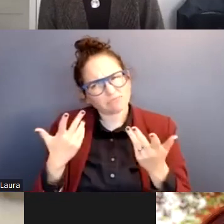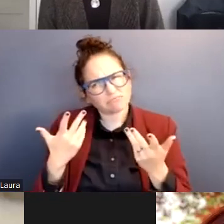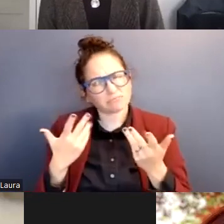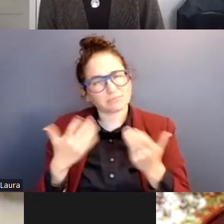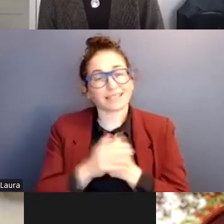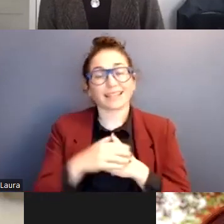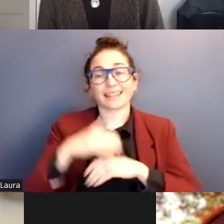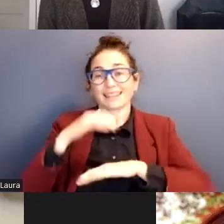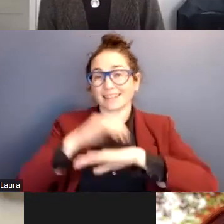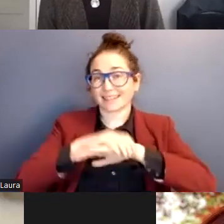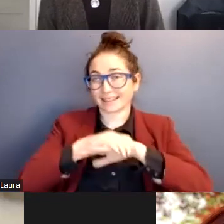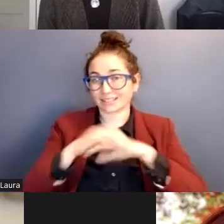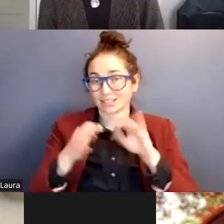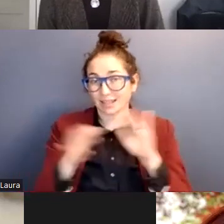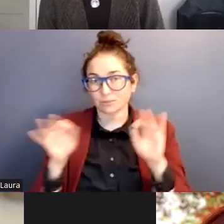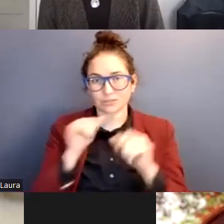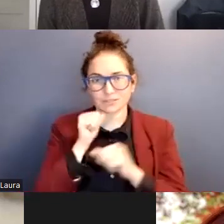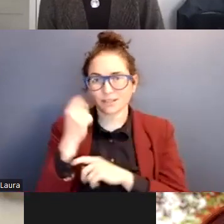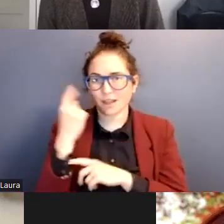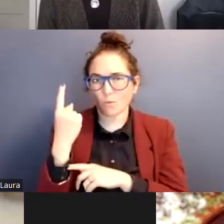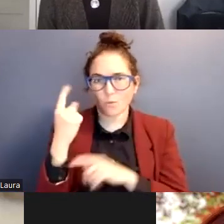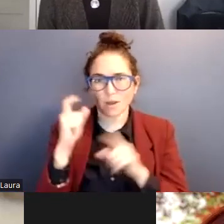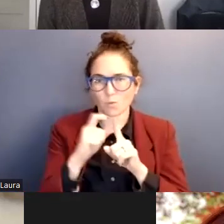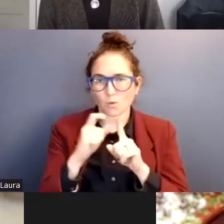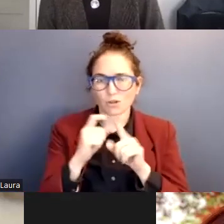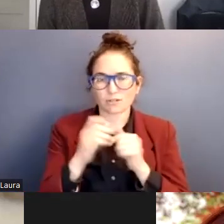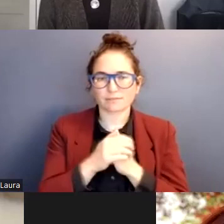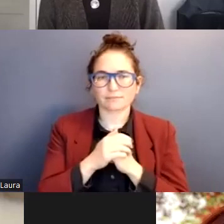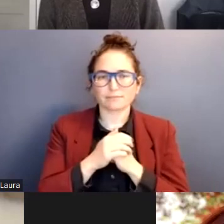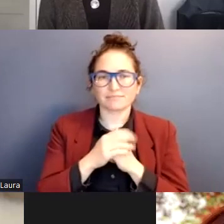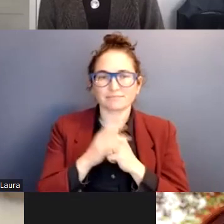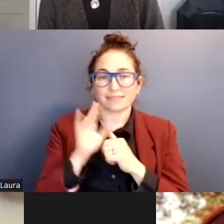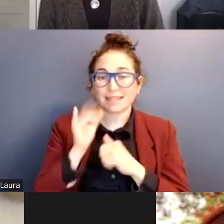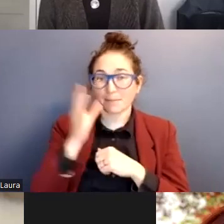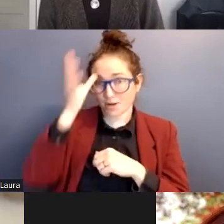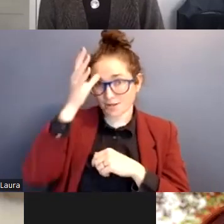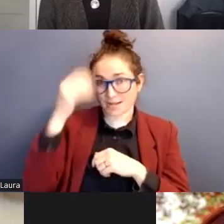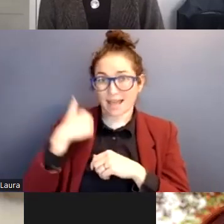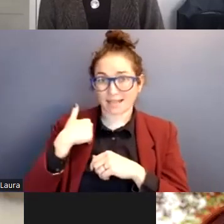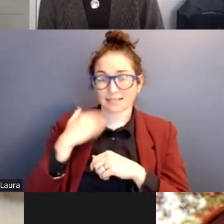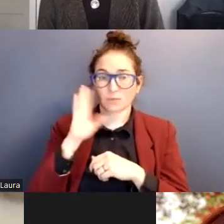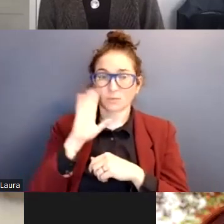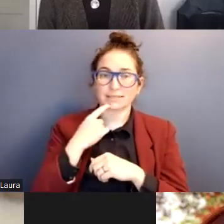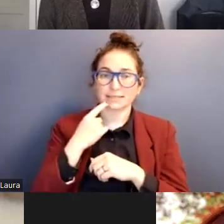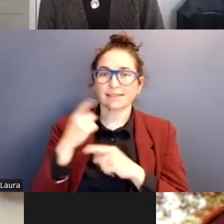language, there's not one word that a parent has, that will say that they've lost your child, we